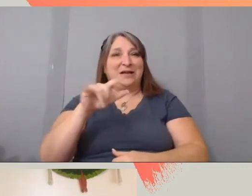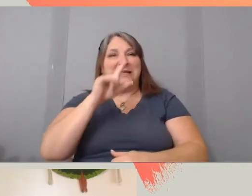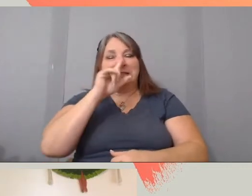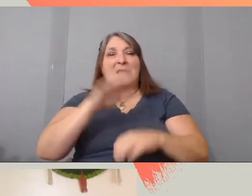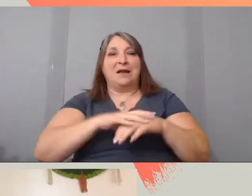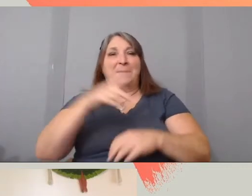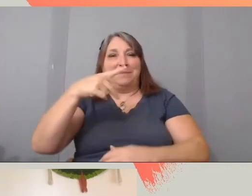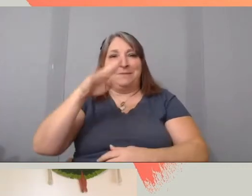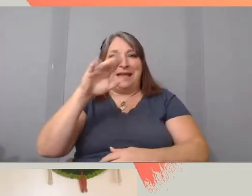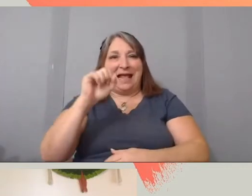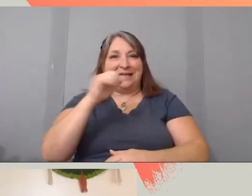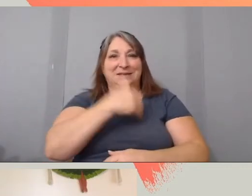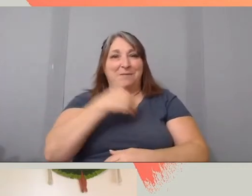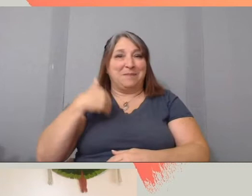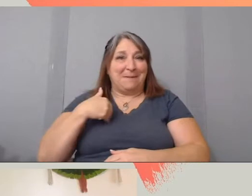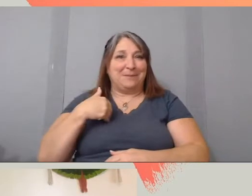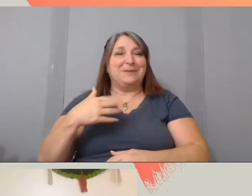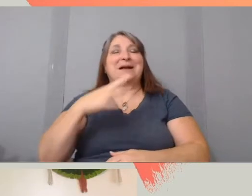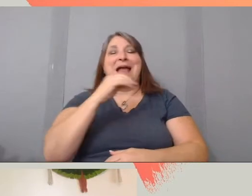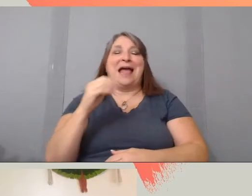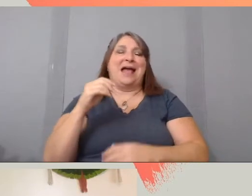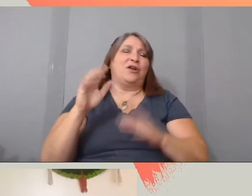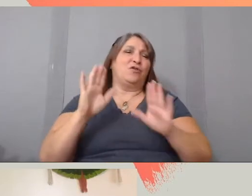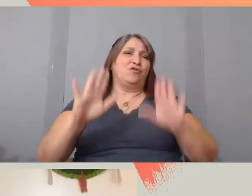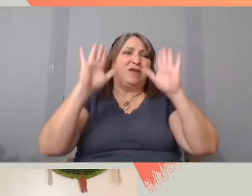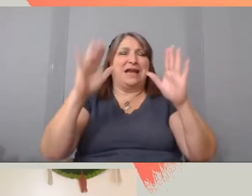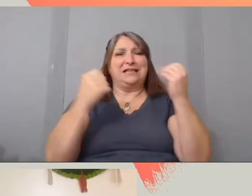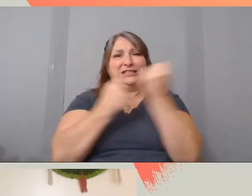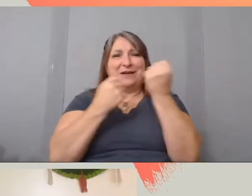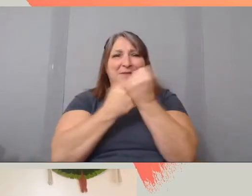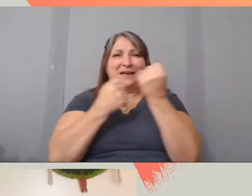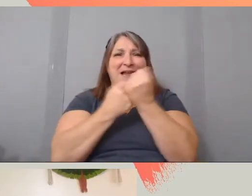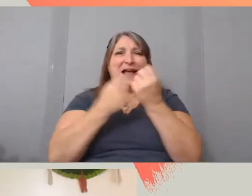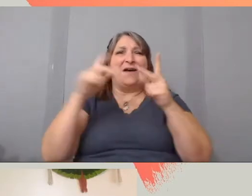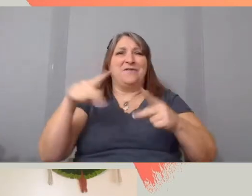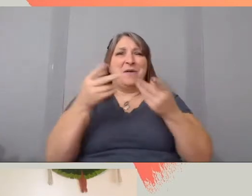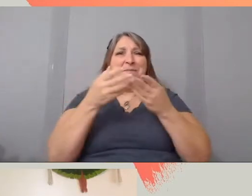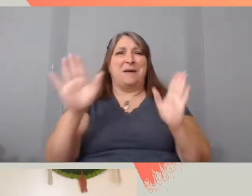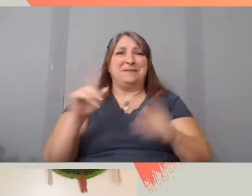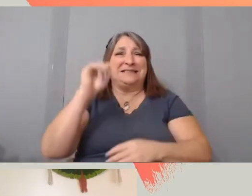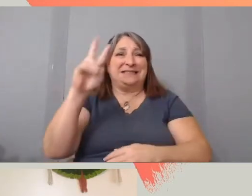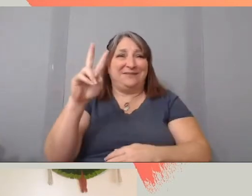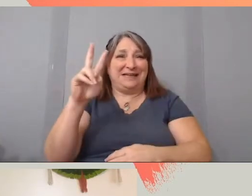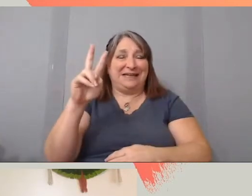and a great champion of Public TV. He was a great champion of Public TV when he was,